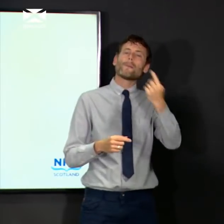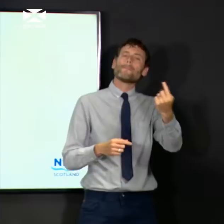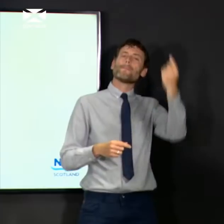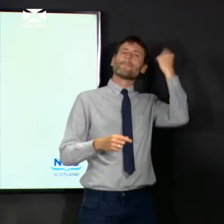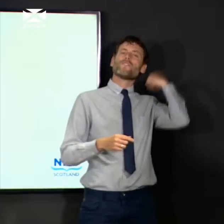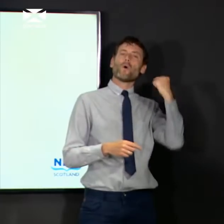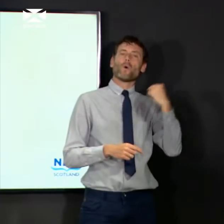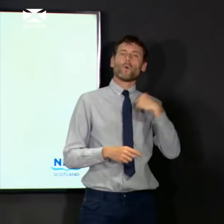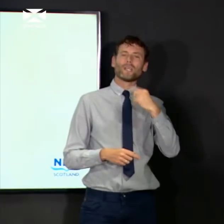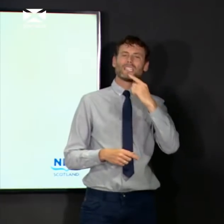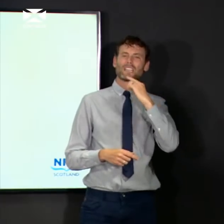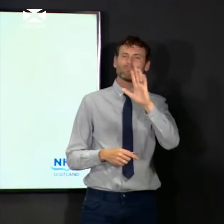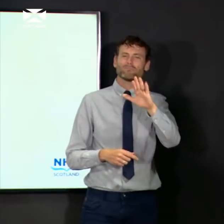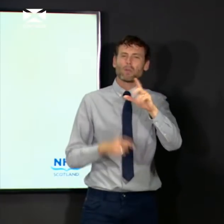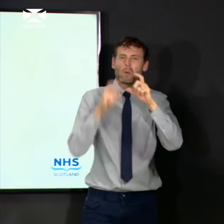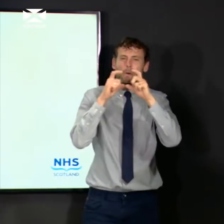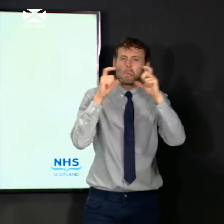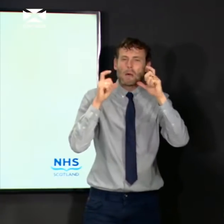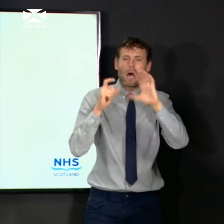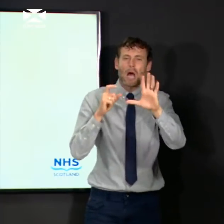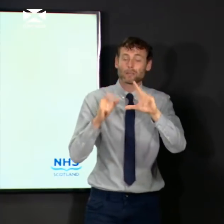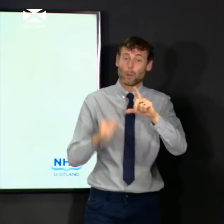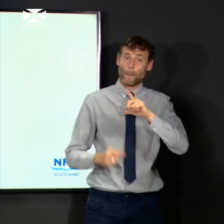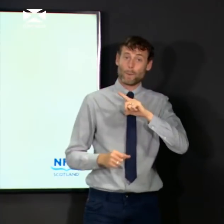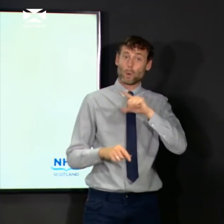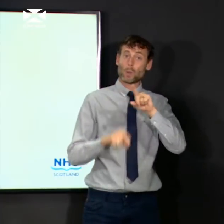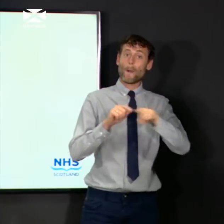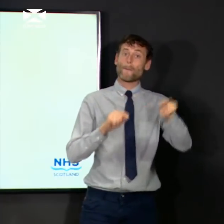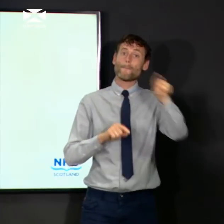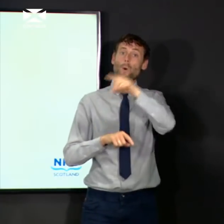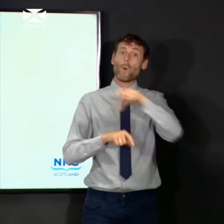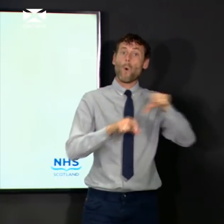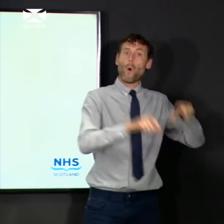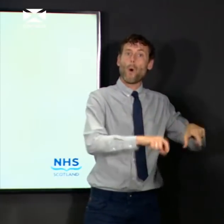we weren't on public transport, we weren't in shops. But now things are changing. Just